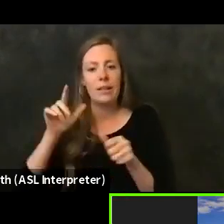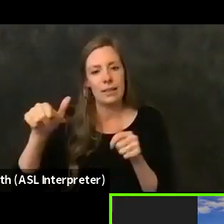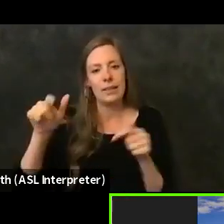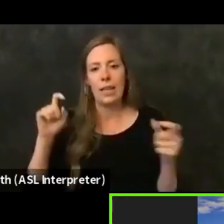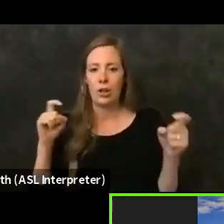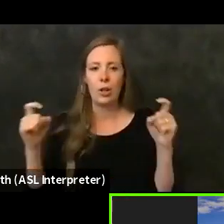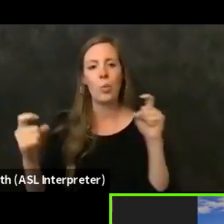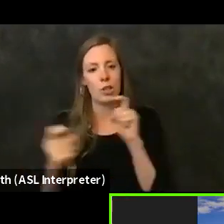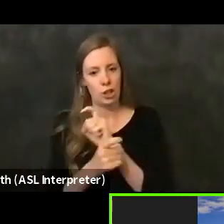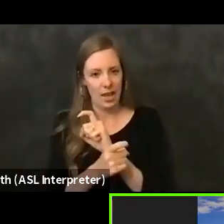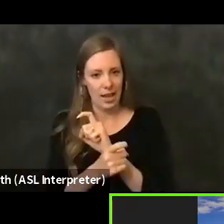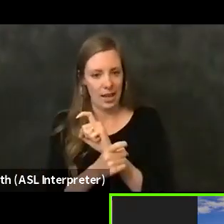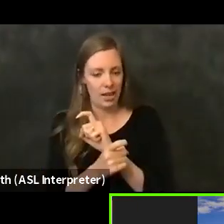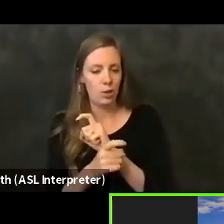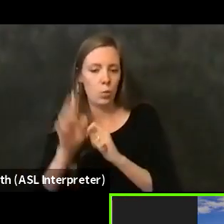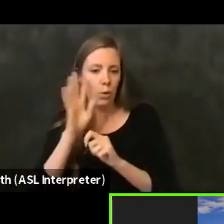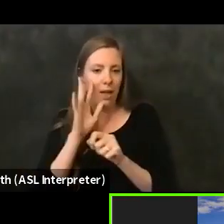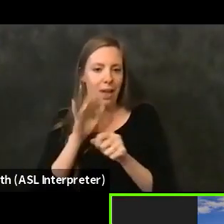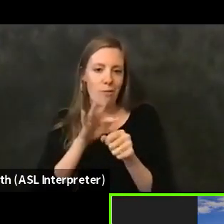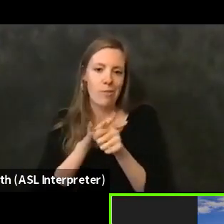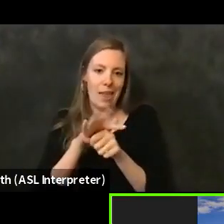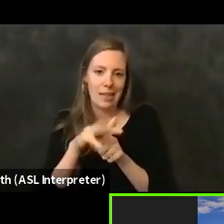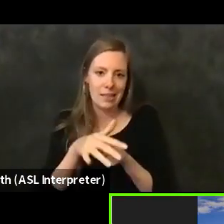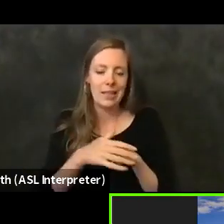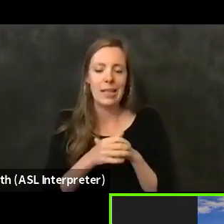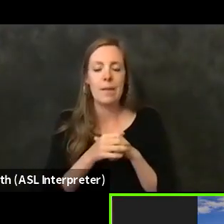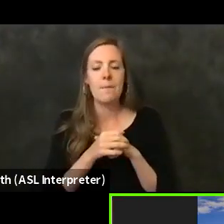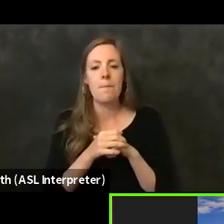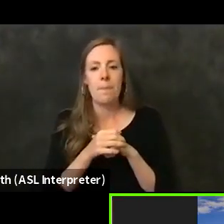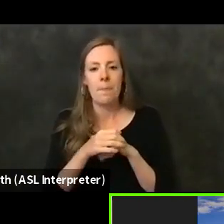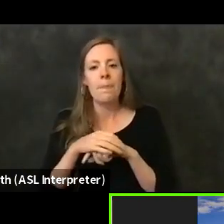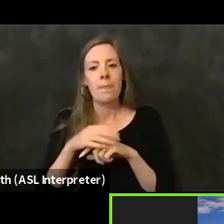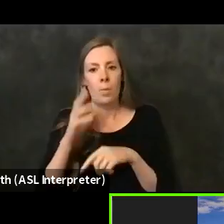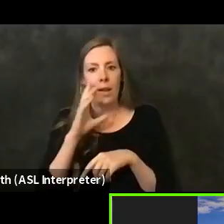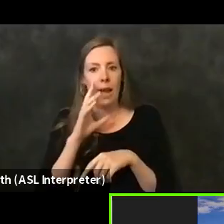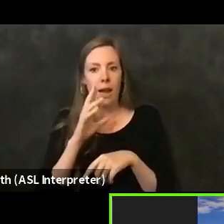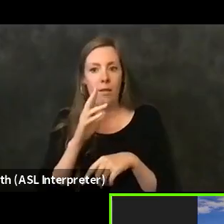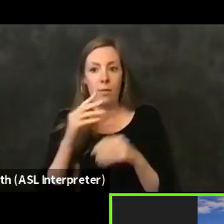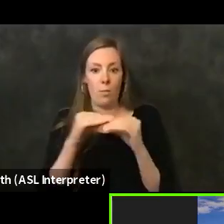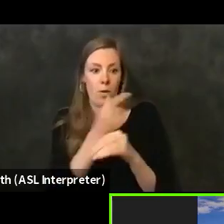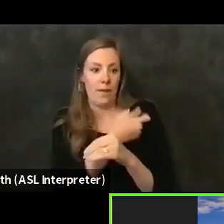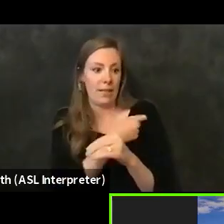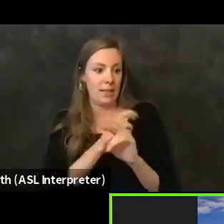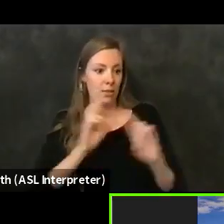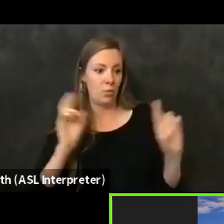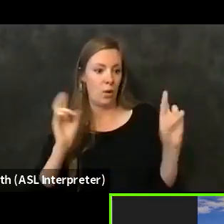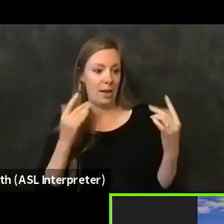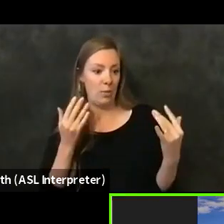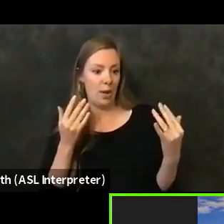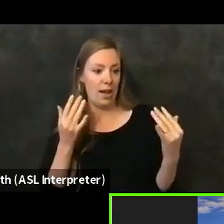We get in over to a point where we have vaccines, more vaccines than individuals to go after.